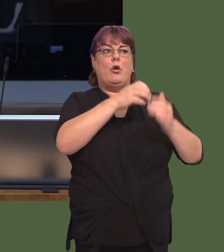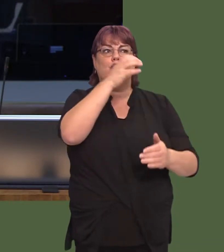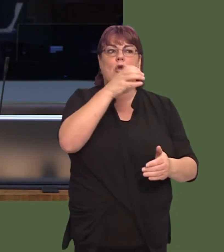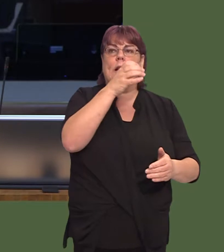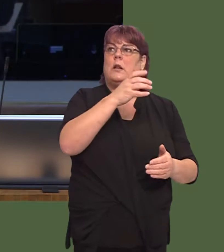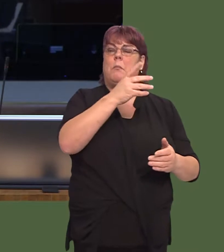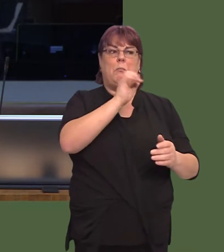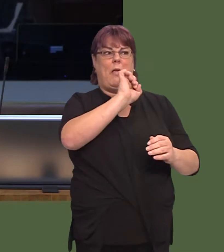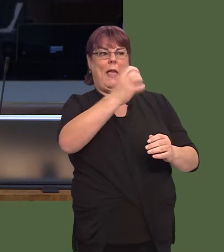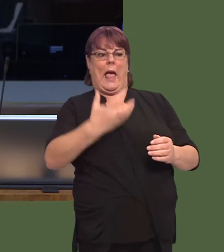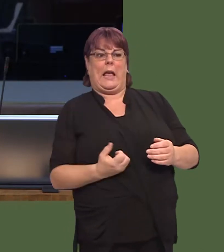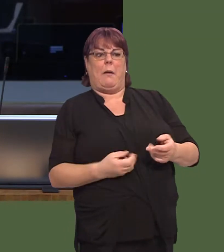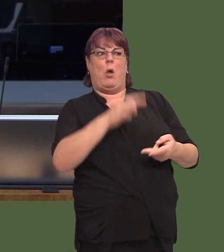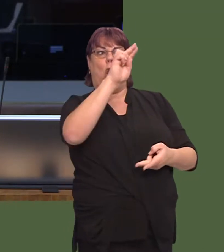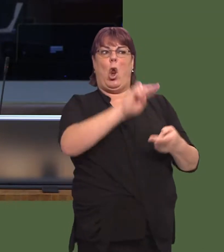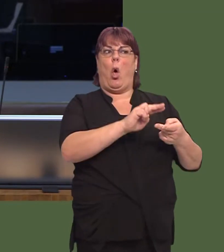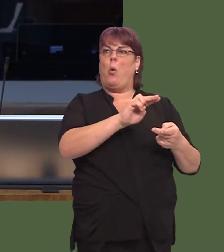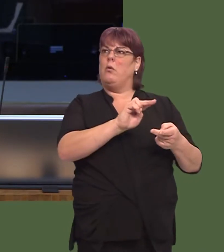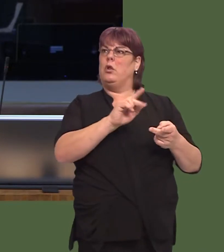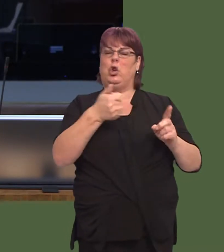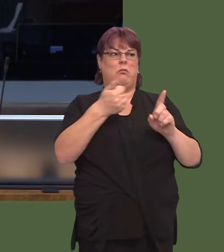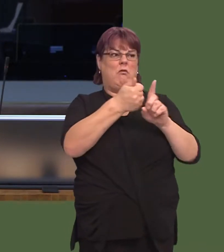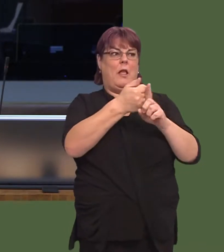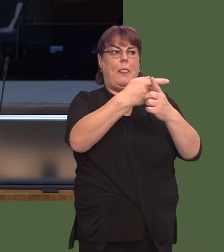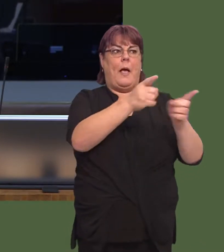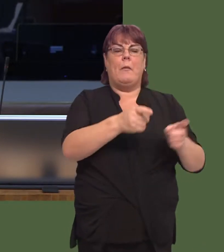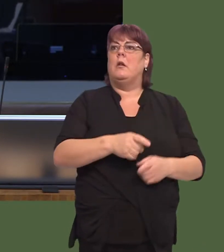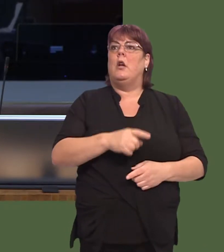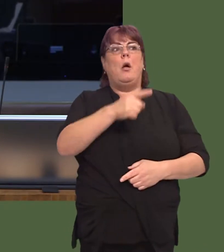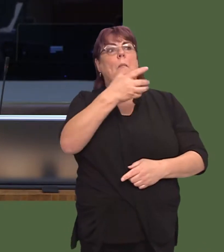Itís well known that low-income households buy fewer units of alcohol overall, but more